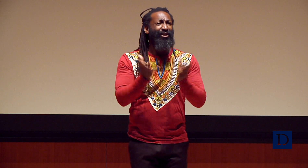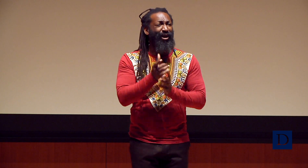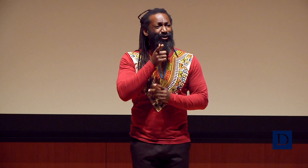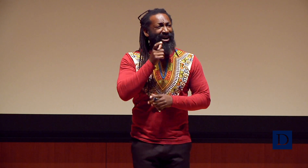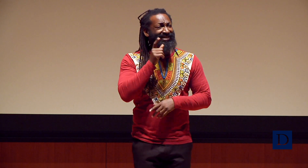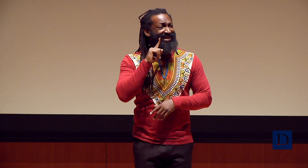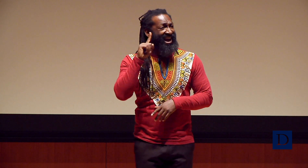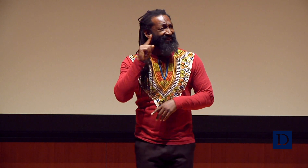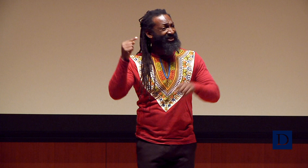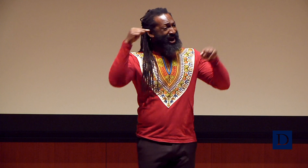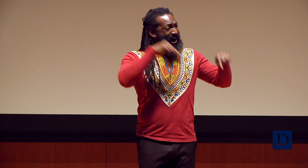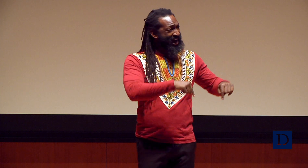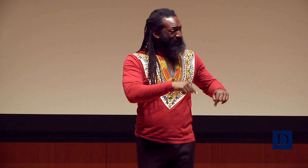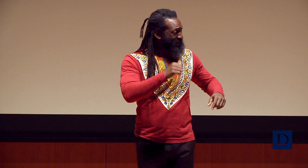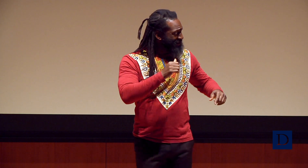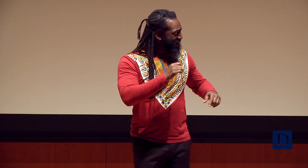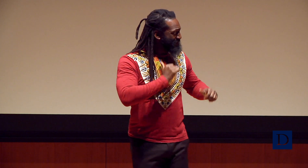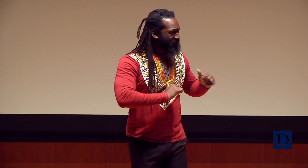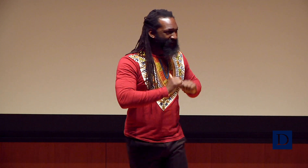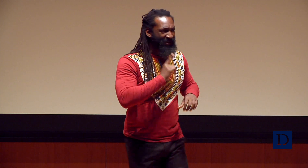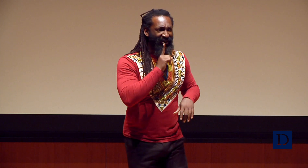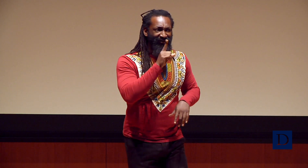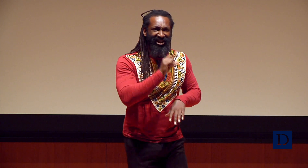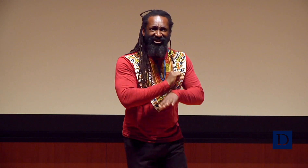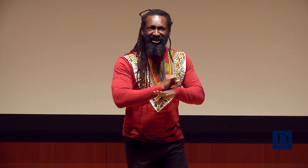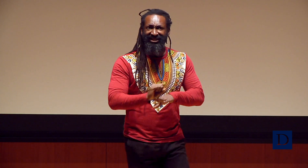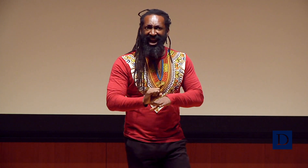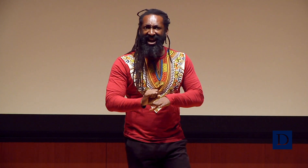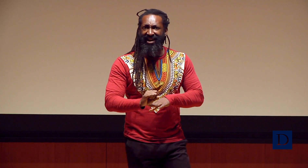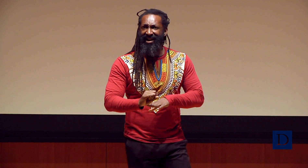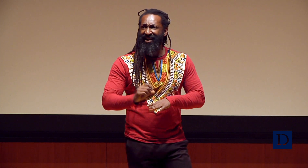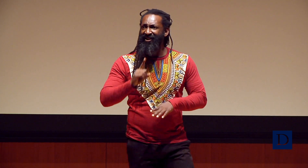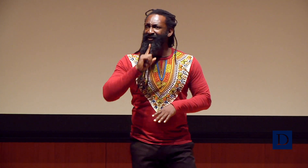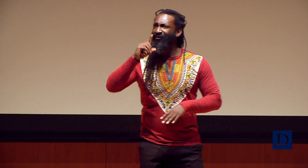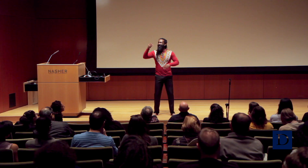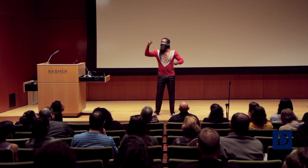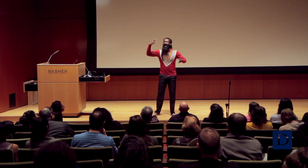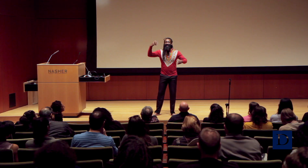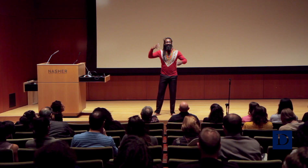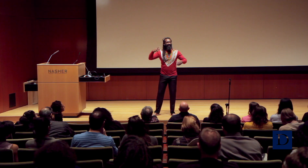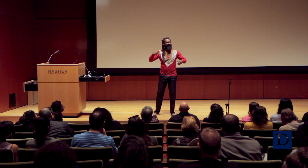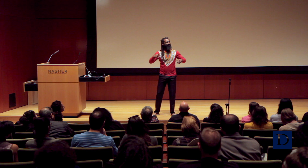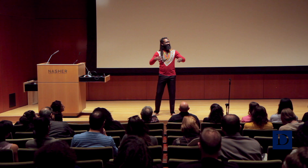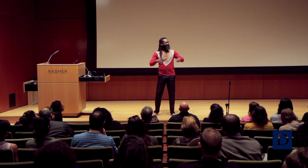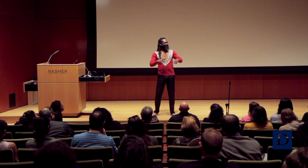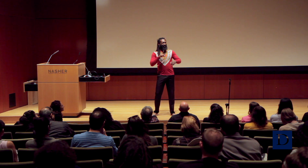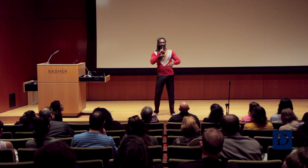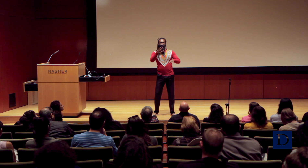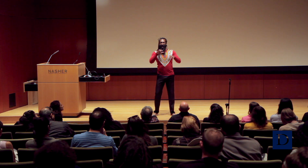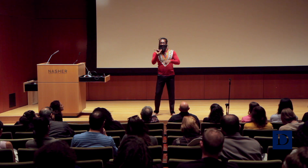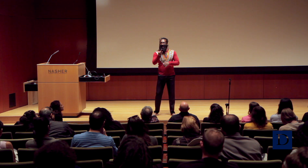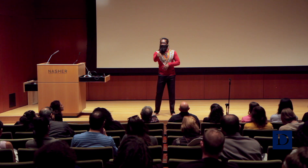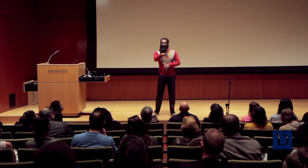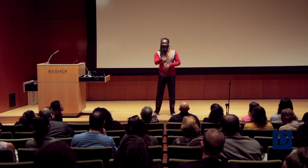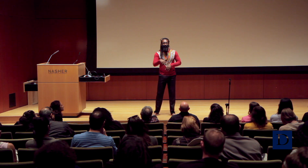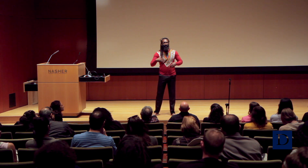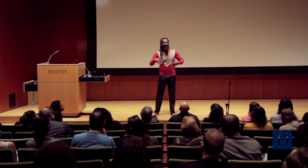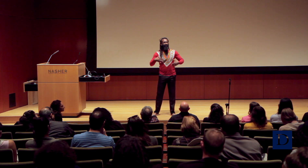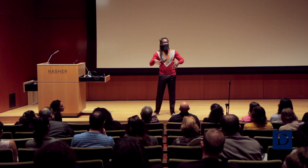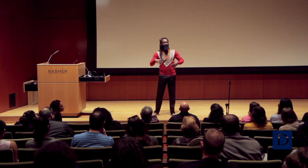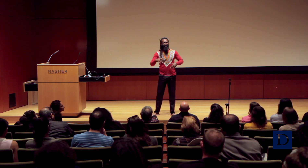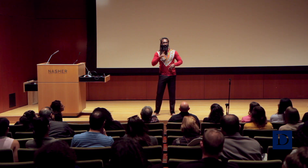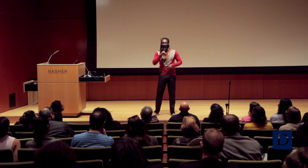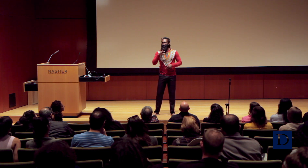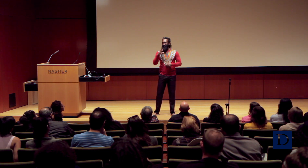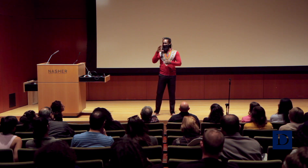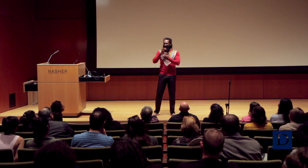So people from all over the world who are Deaf can come and perform on a real stage, with real lights, and a real audience like you